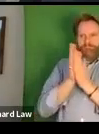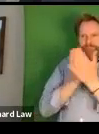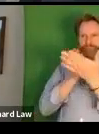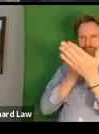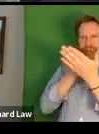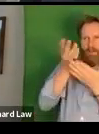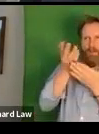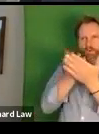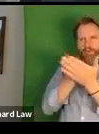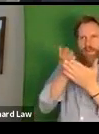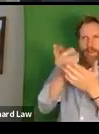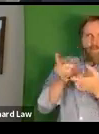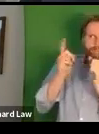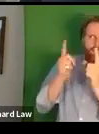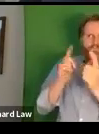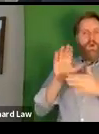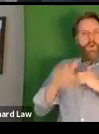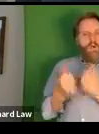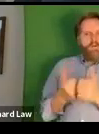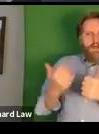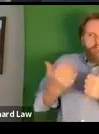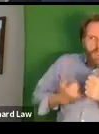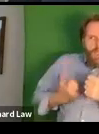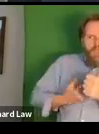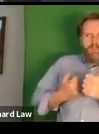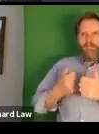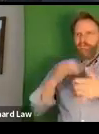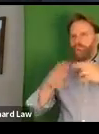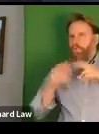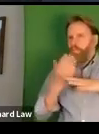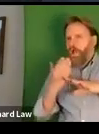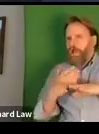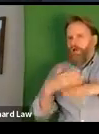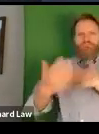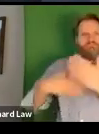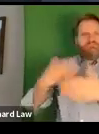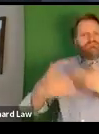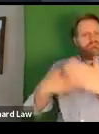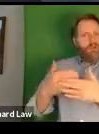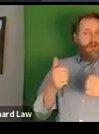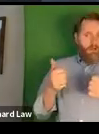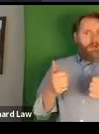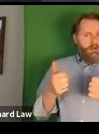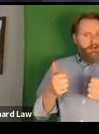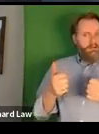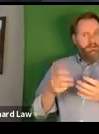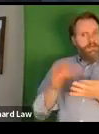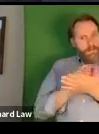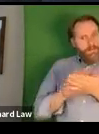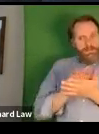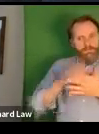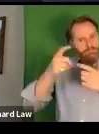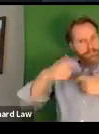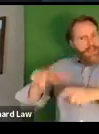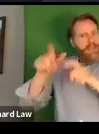most of policies and procedures within the department so you know that continues behind the scenes but I suppose there's no getting round